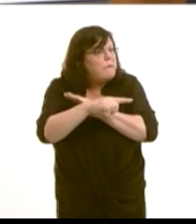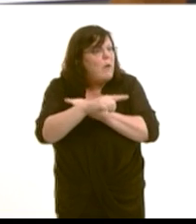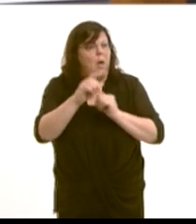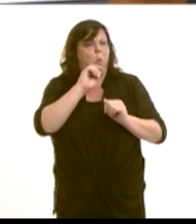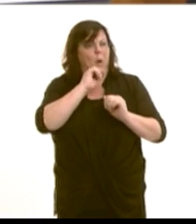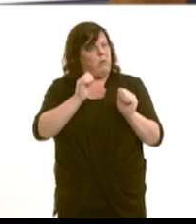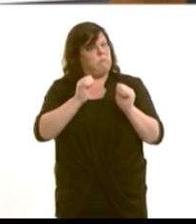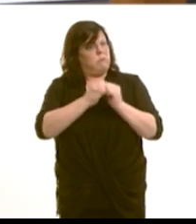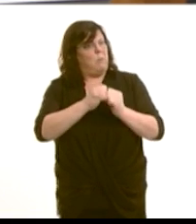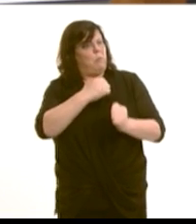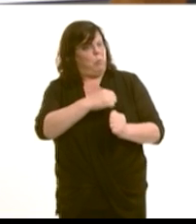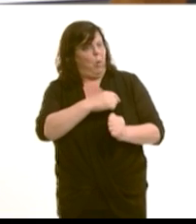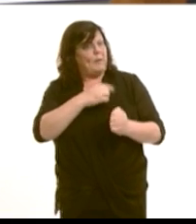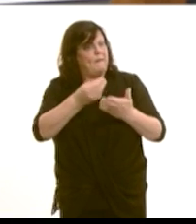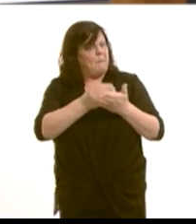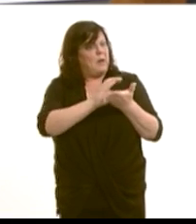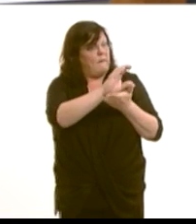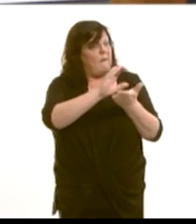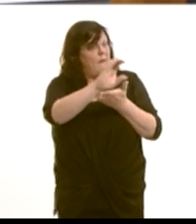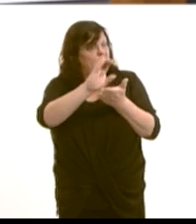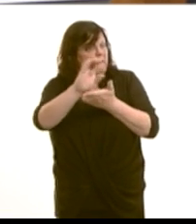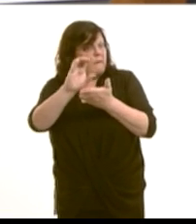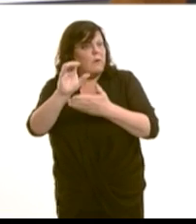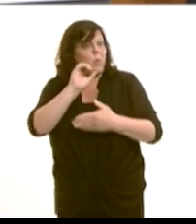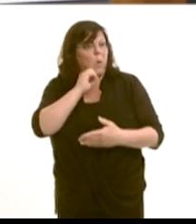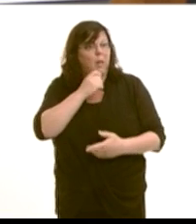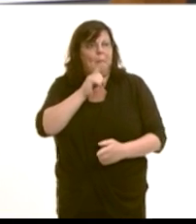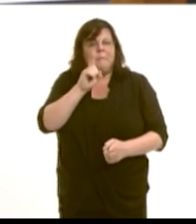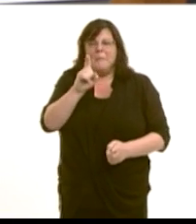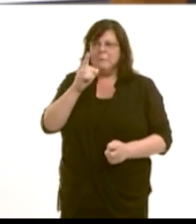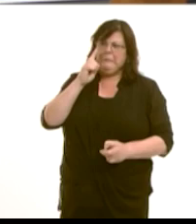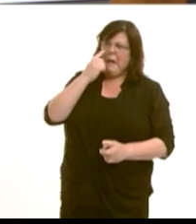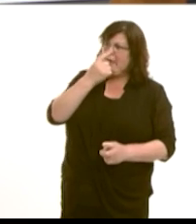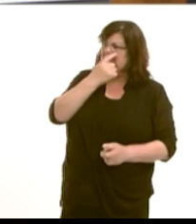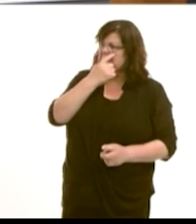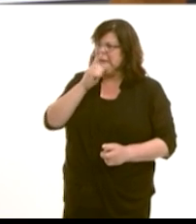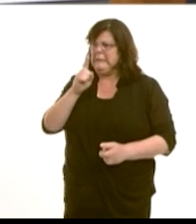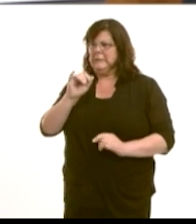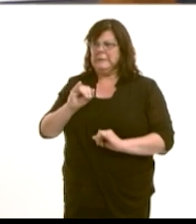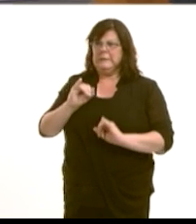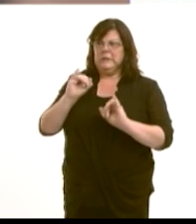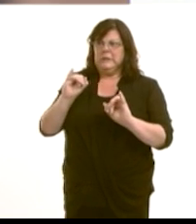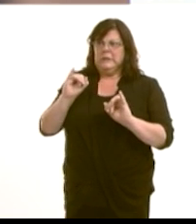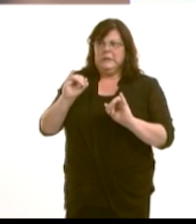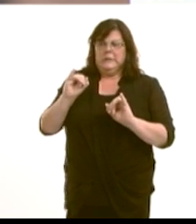I have to say that the evidence of that now is getting thinner by the day.